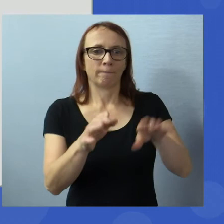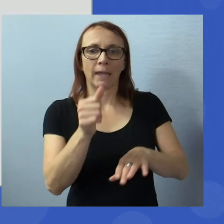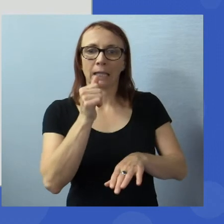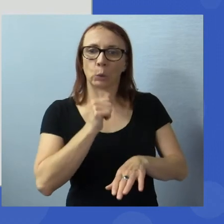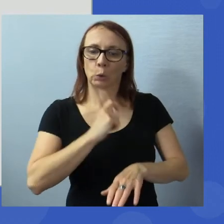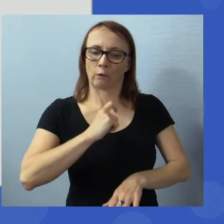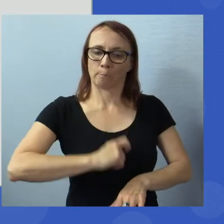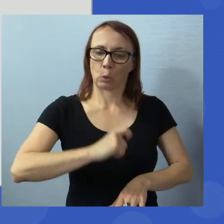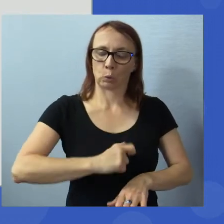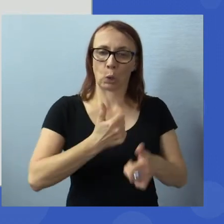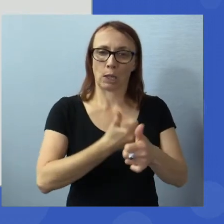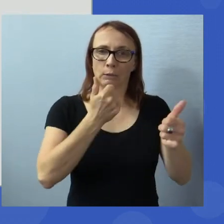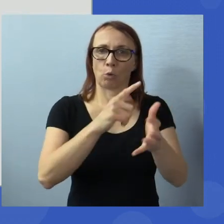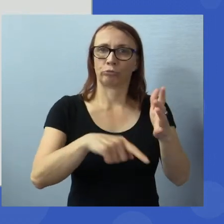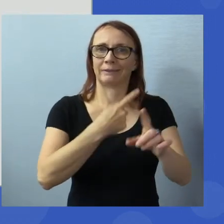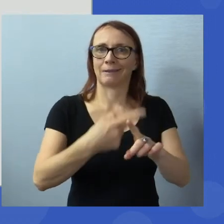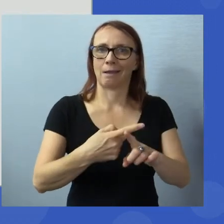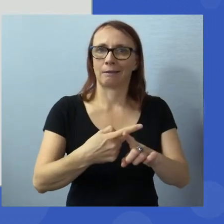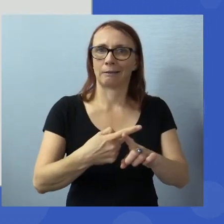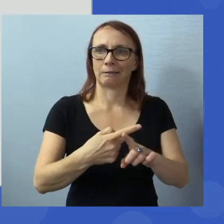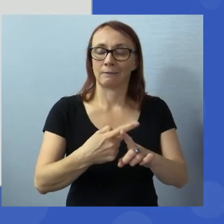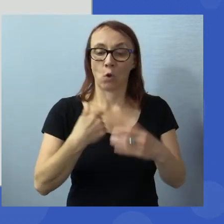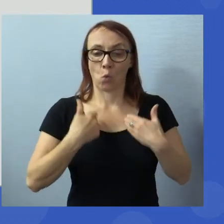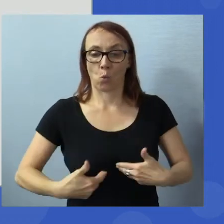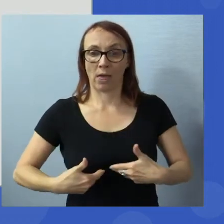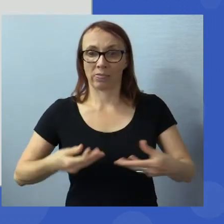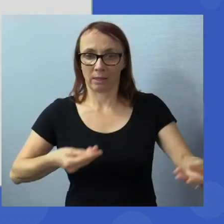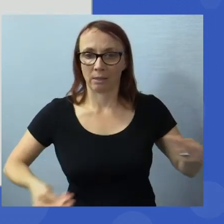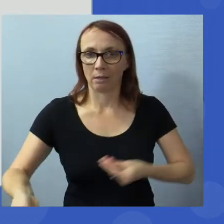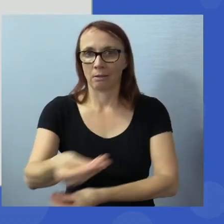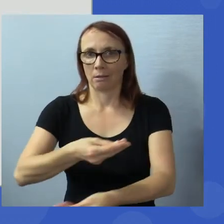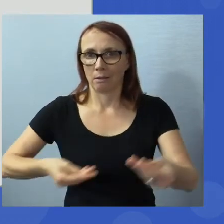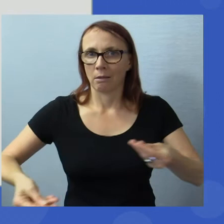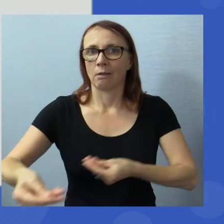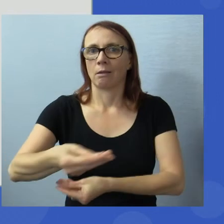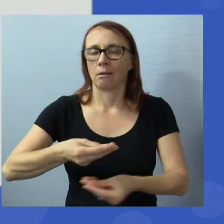corporate taxation to redistribute wealth and incentive a wealth and as an